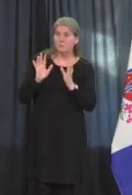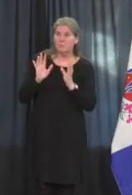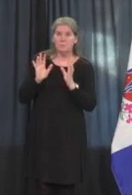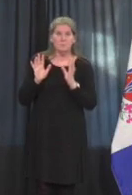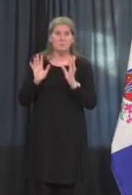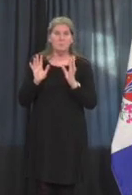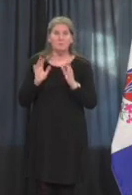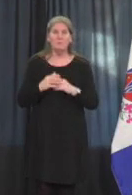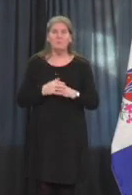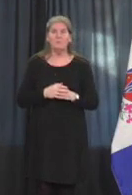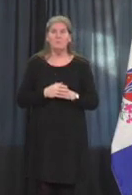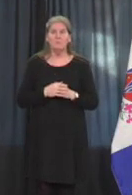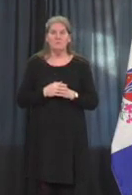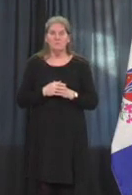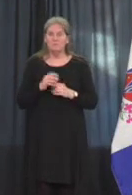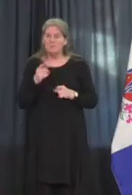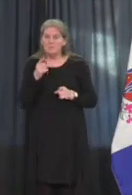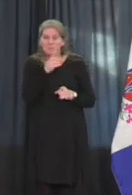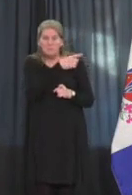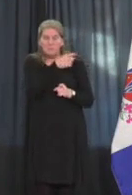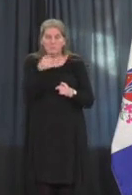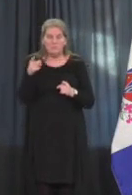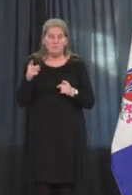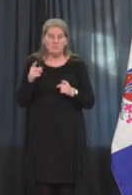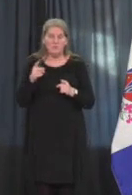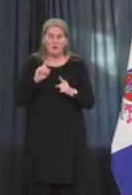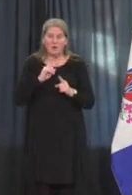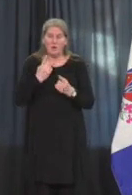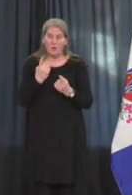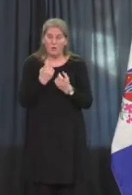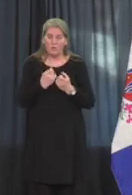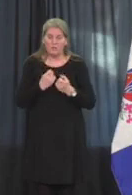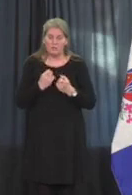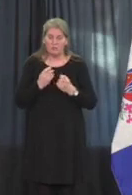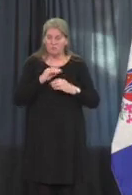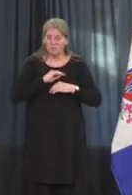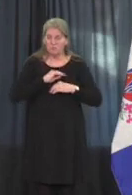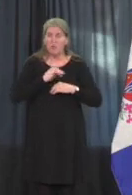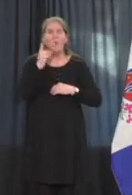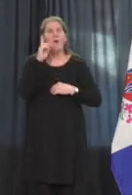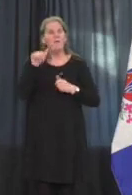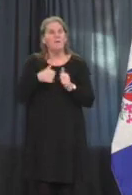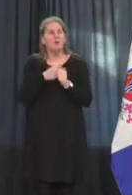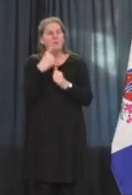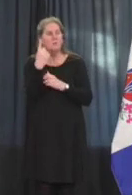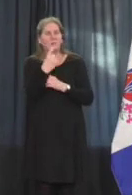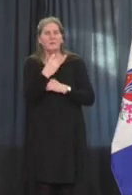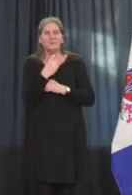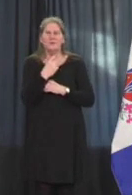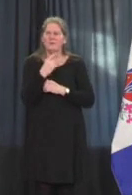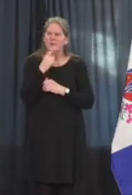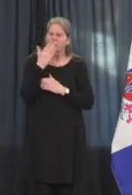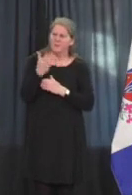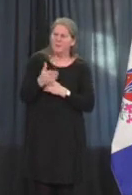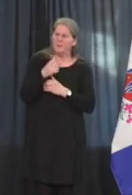HAVE WE MISSED ANY MEMBERS OF THE MEDIA? I HAVE A FOLLOWUP. CAN YOU IDENTIFY YOURSELF,